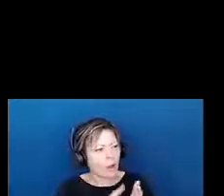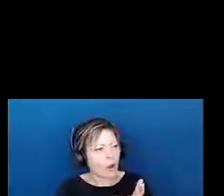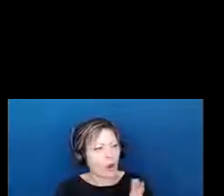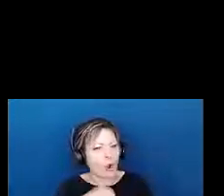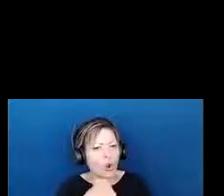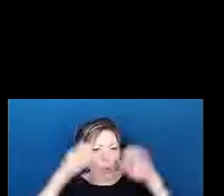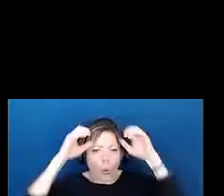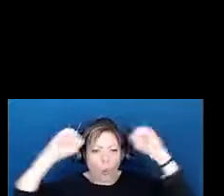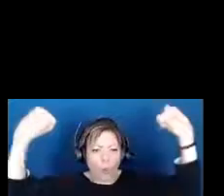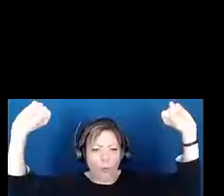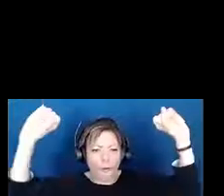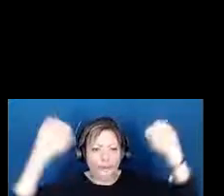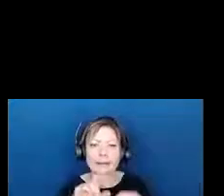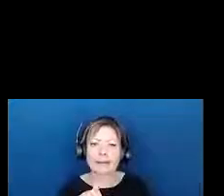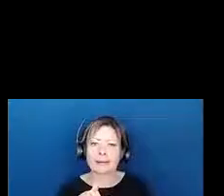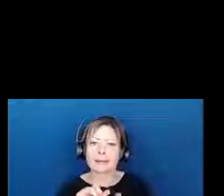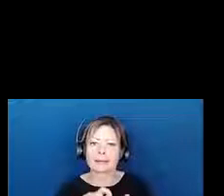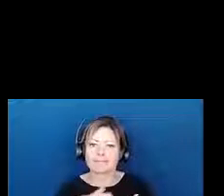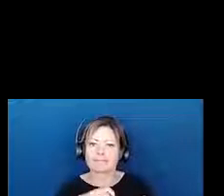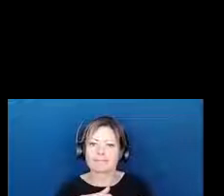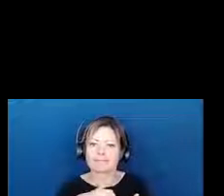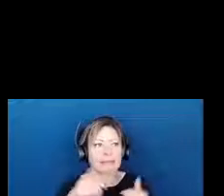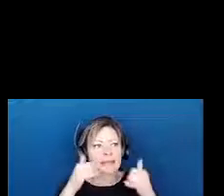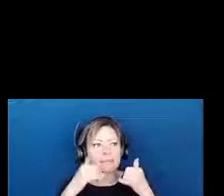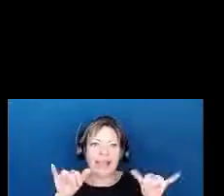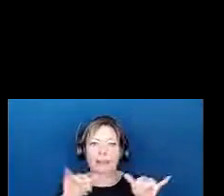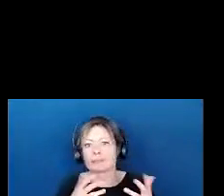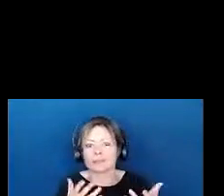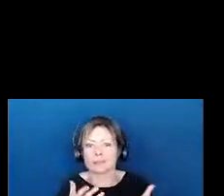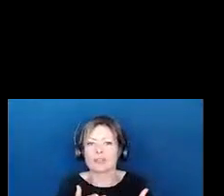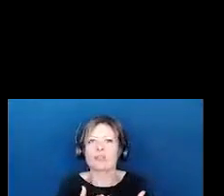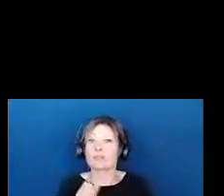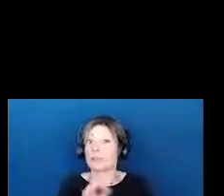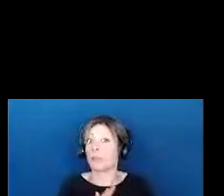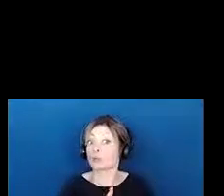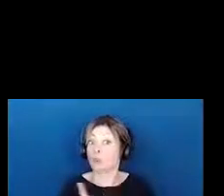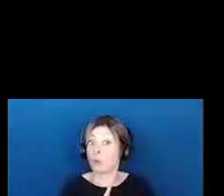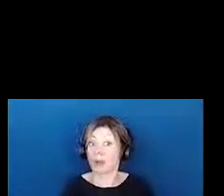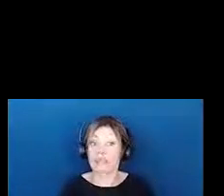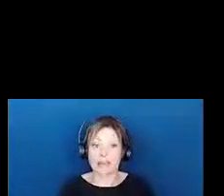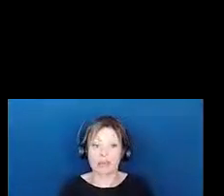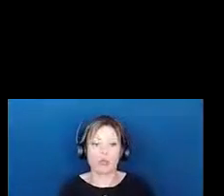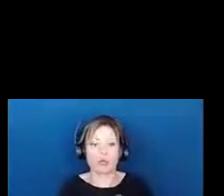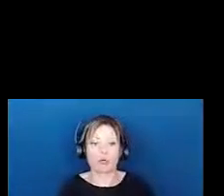across the heath um so there's different stages of the heath that are in different sort of stages of